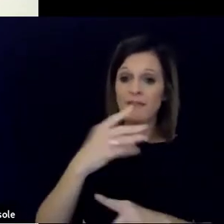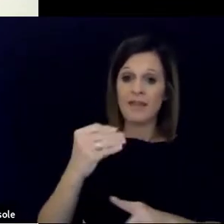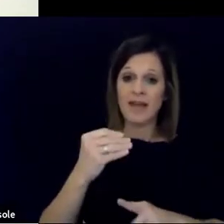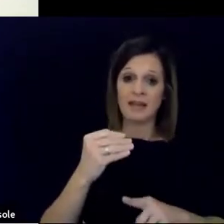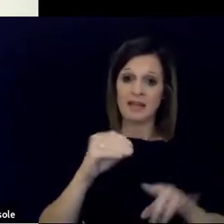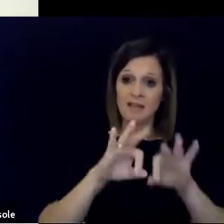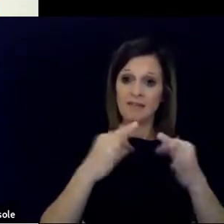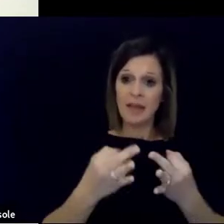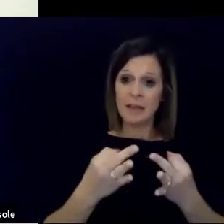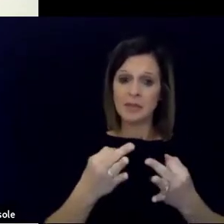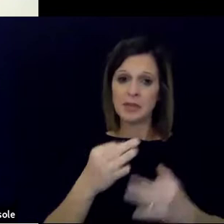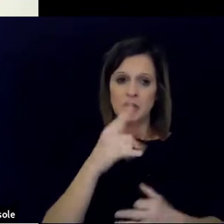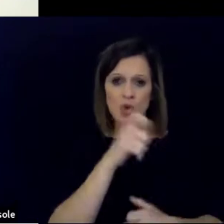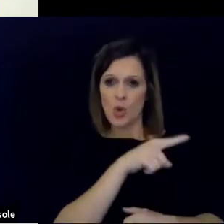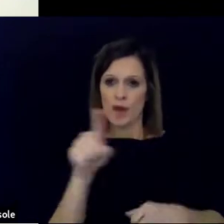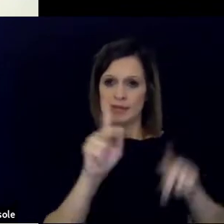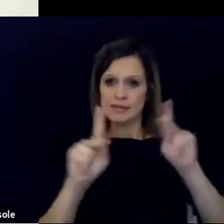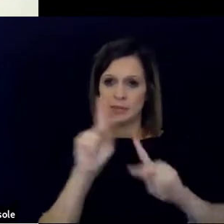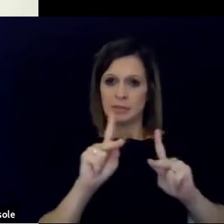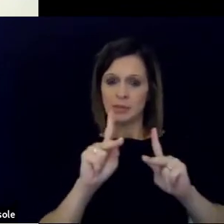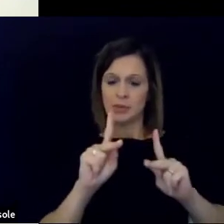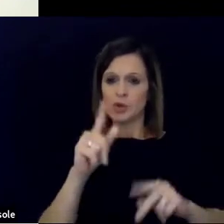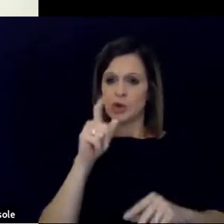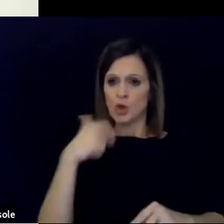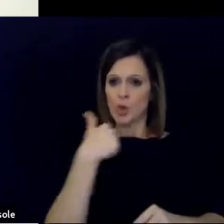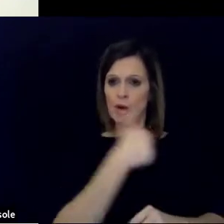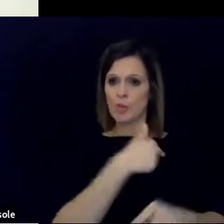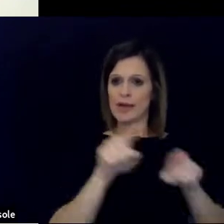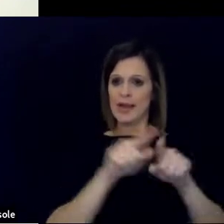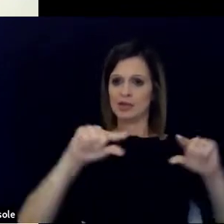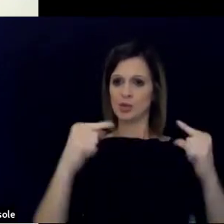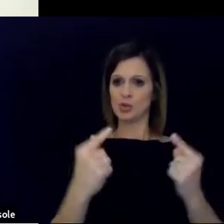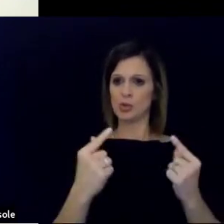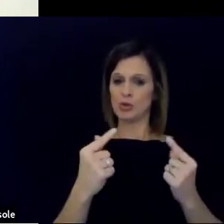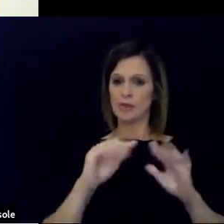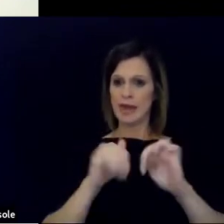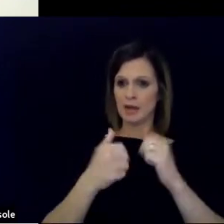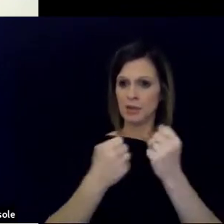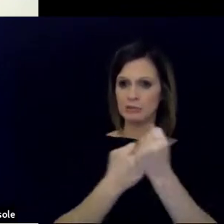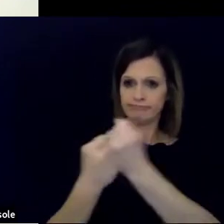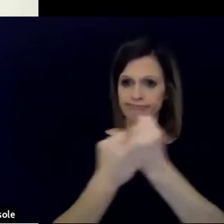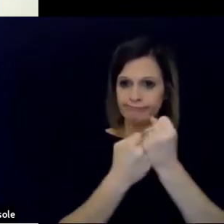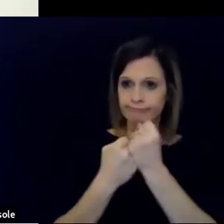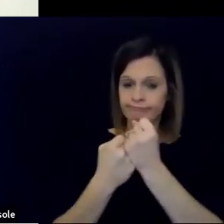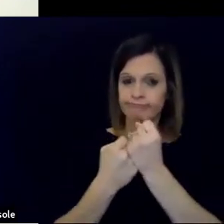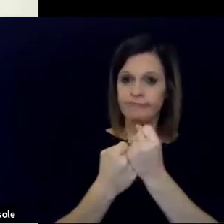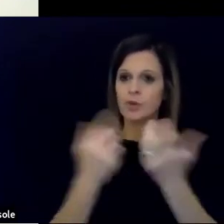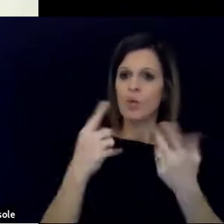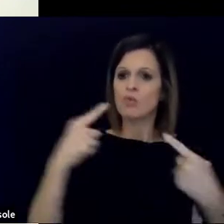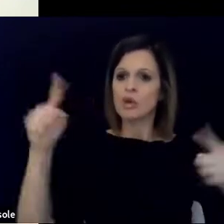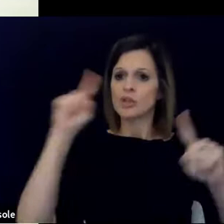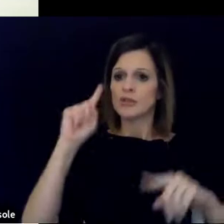What works for us? What does each individual contribute? 'Cause remember, it's more than just disability in your family.